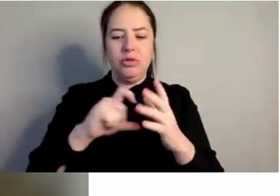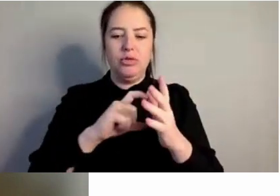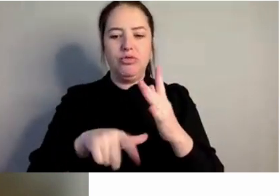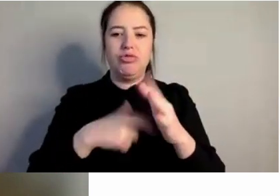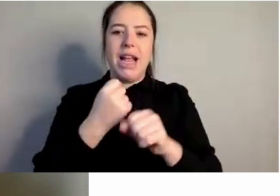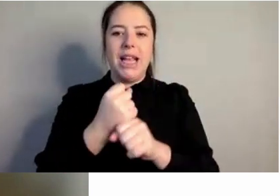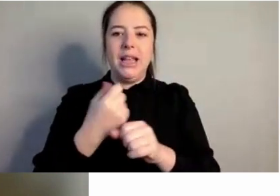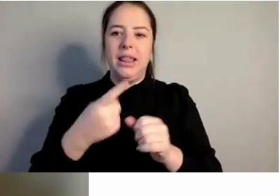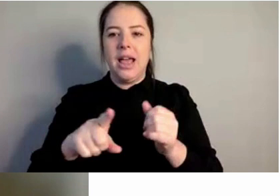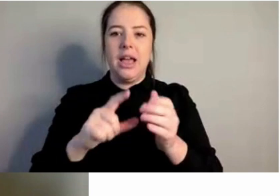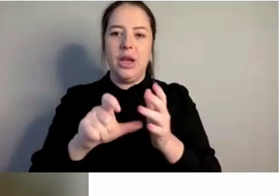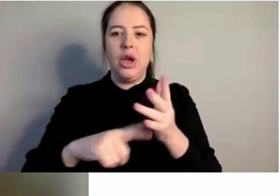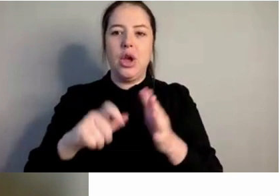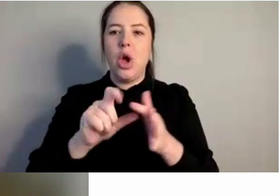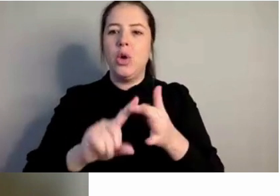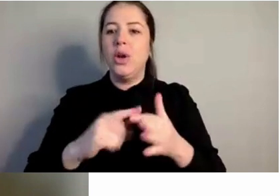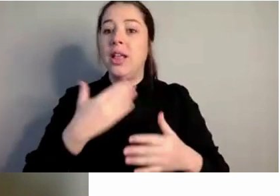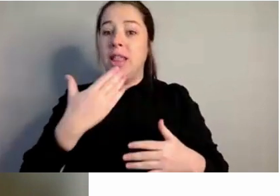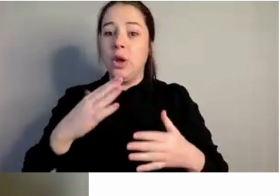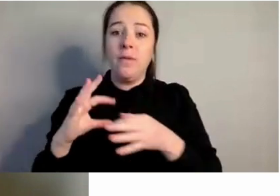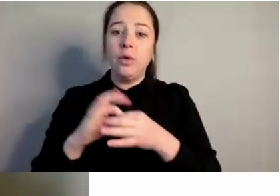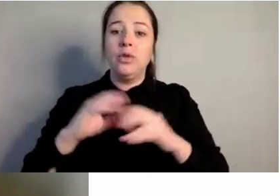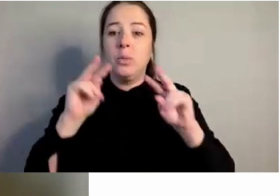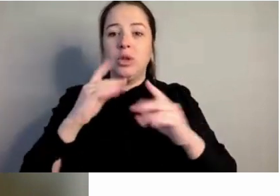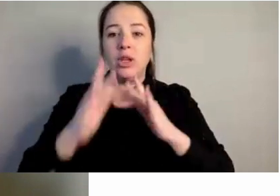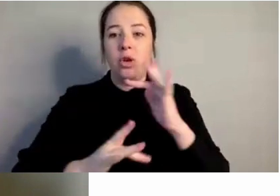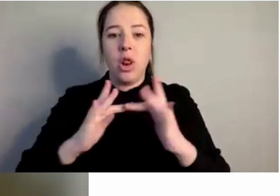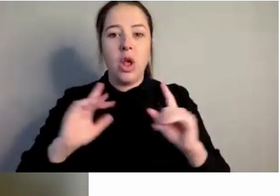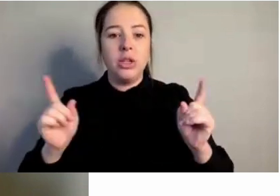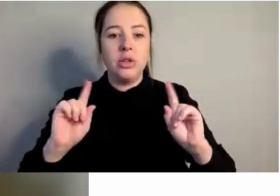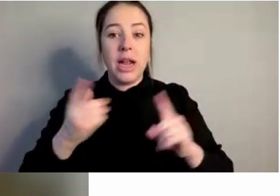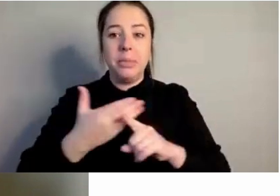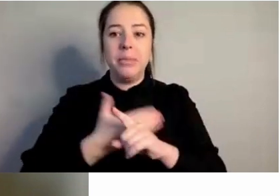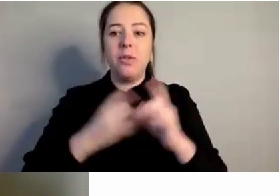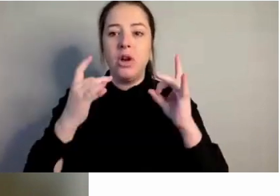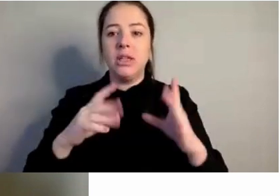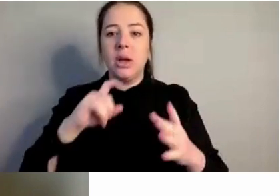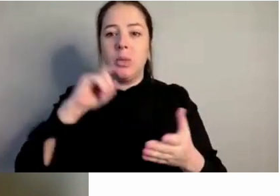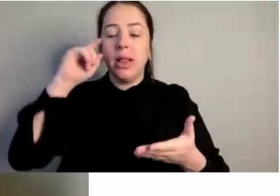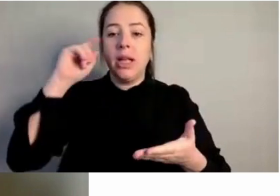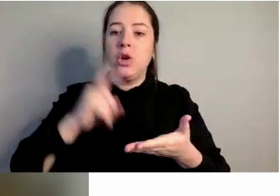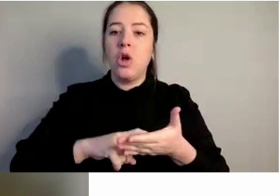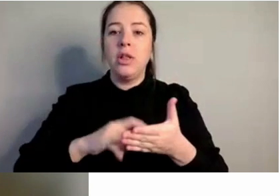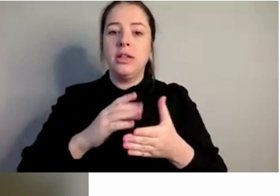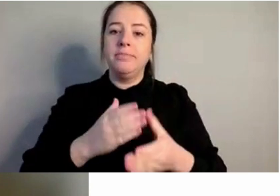Thank you everyone for joining us online today. Before I begin, I would like to acknowledge the traditional custodians